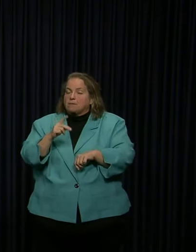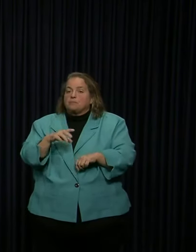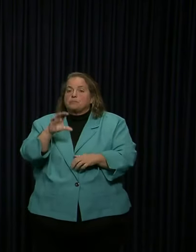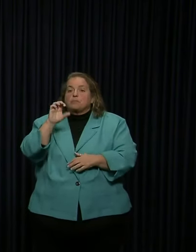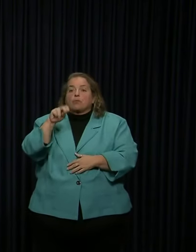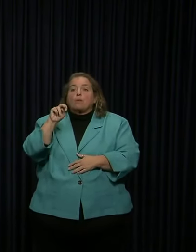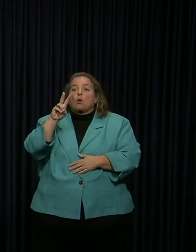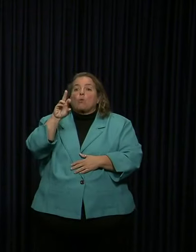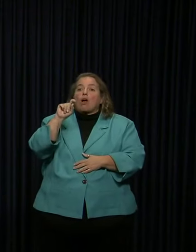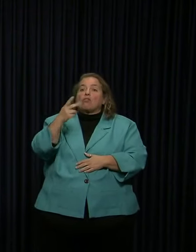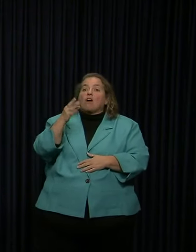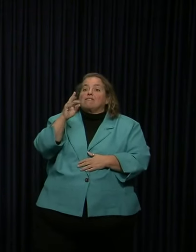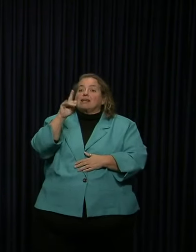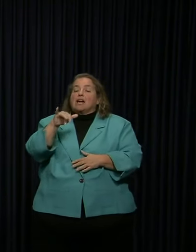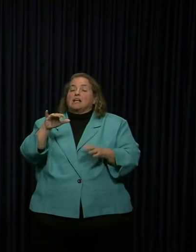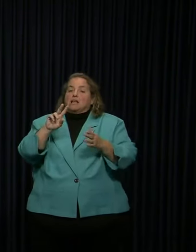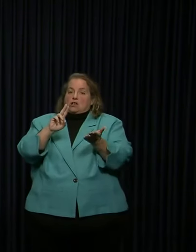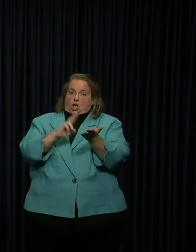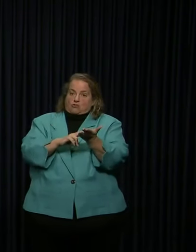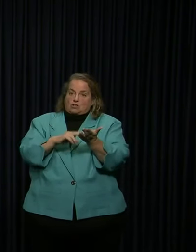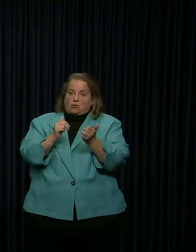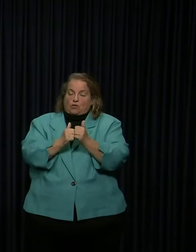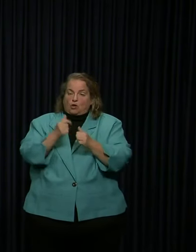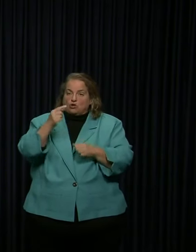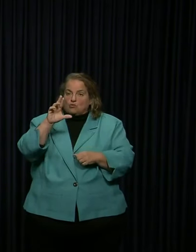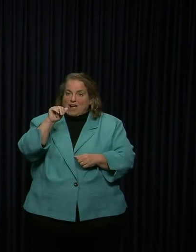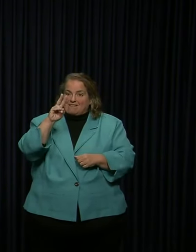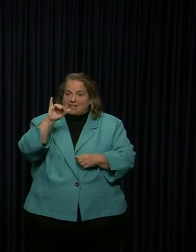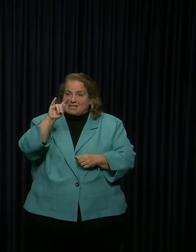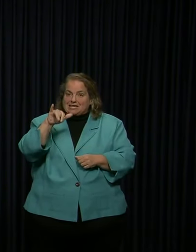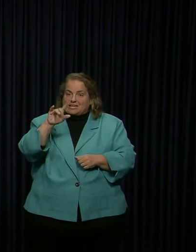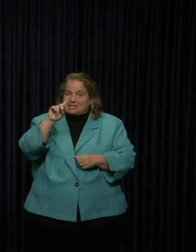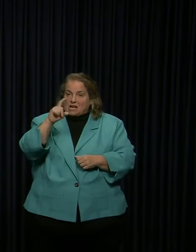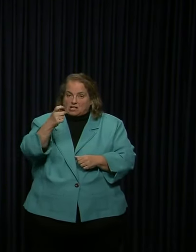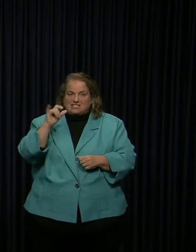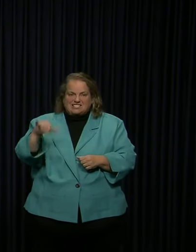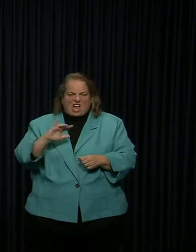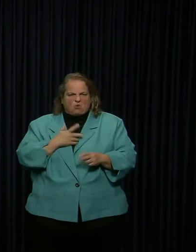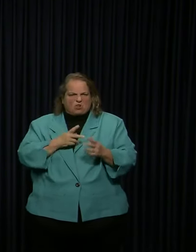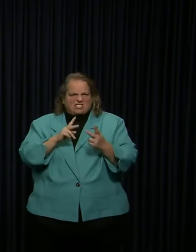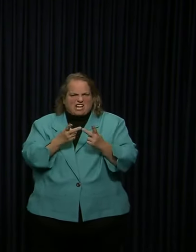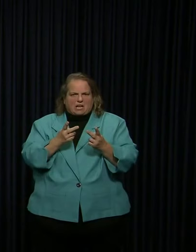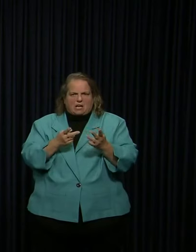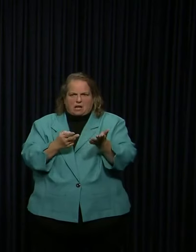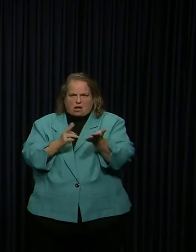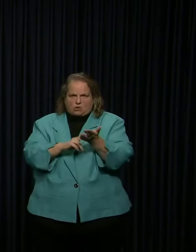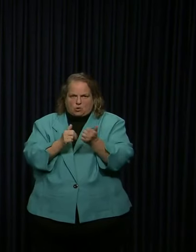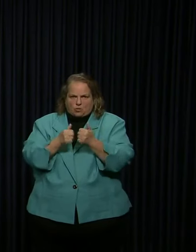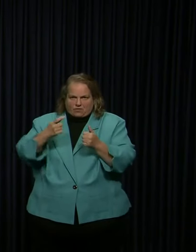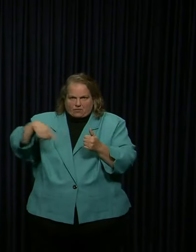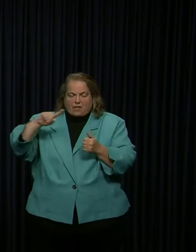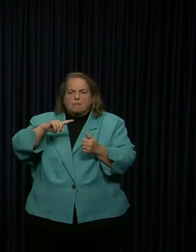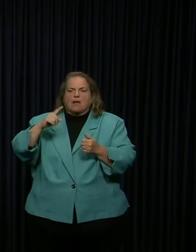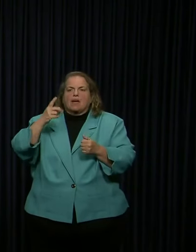OR ANY OF THE CONTIGUOUS COUNTIES, YOU CAN SIGN UP TONIGHT FOR TESTING TOMORROW AND